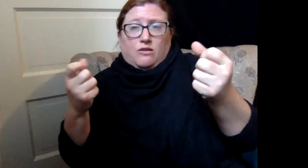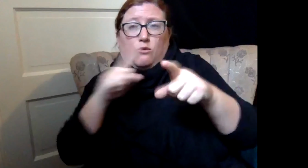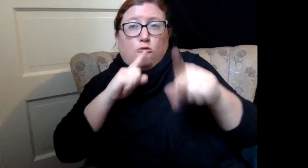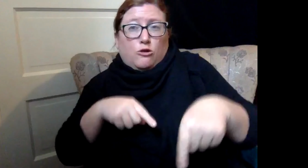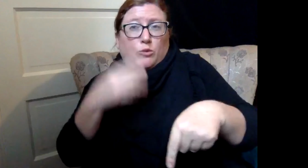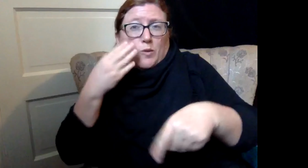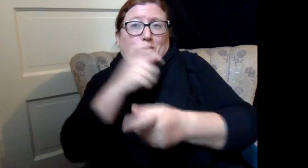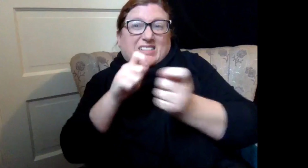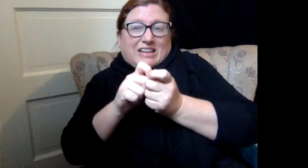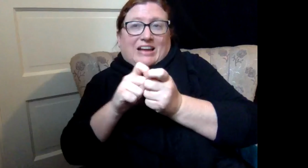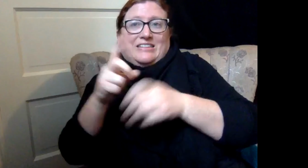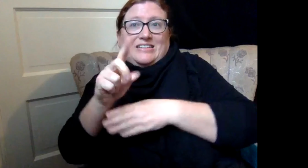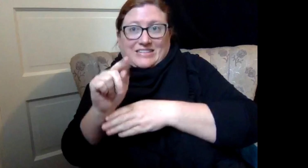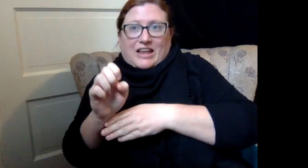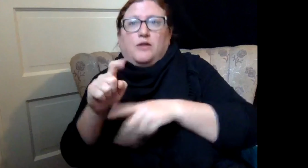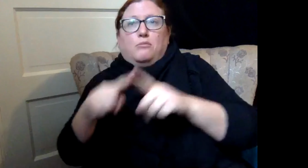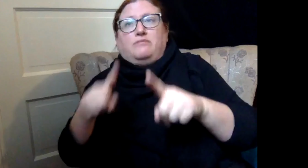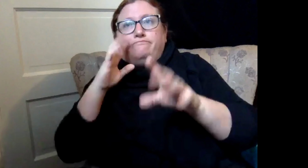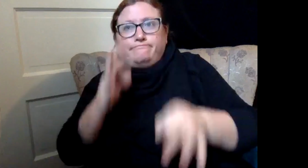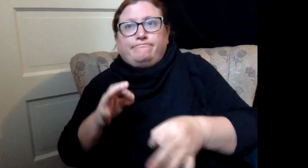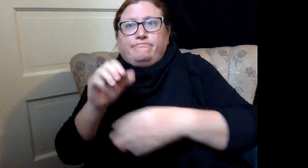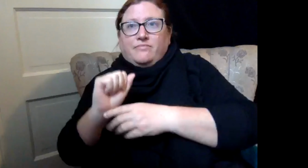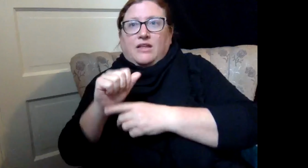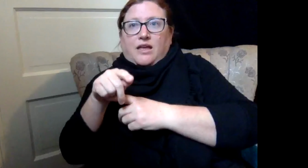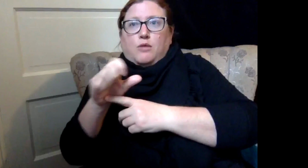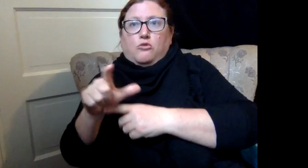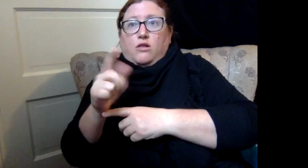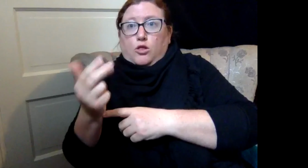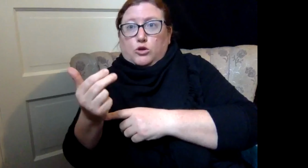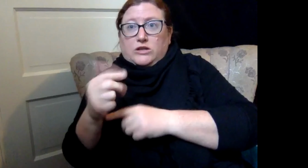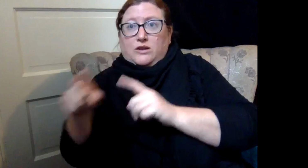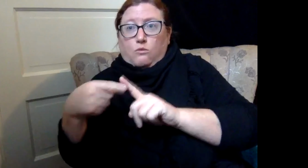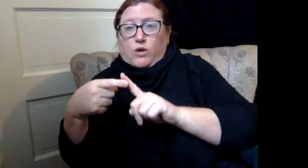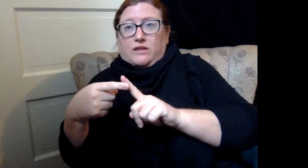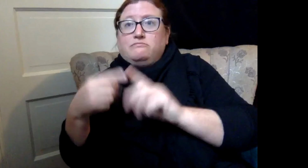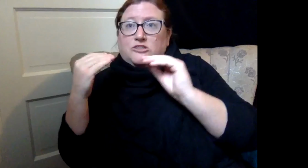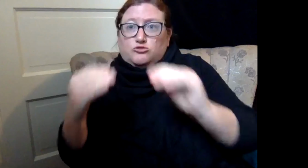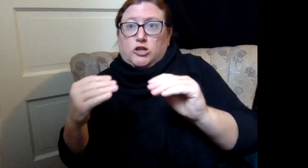will list the stay home stay healthy order. So the week of April 6 and for sure